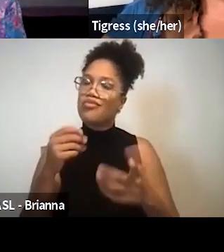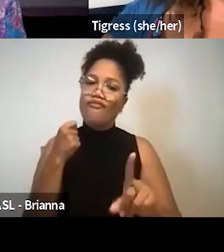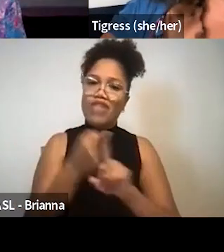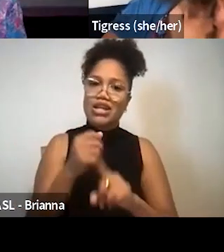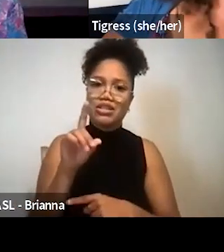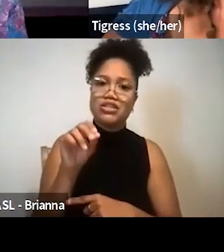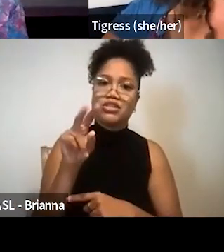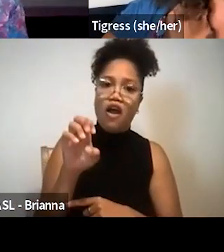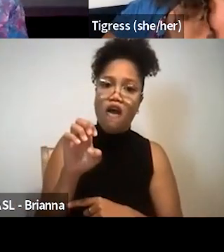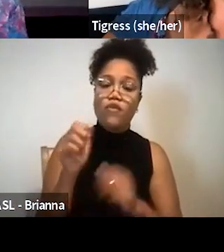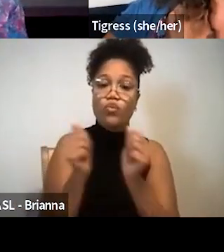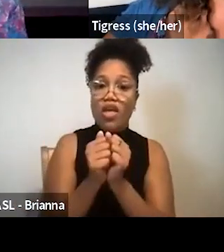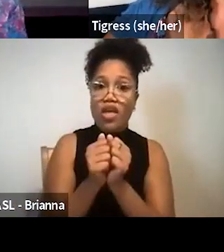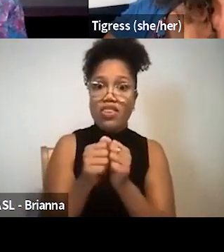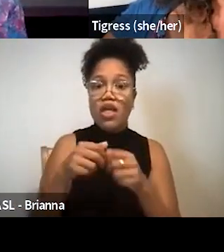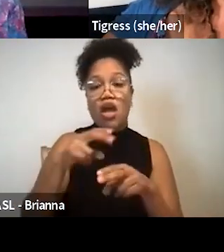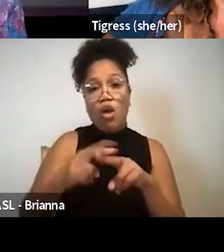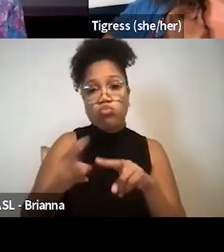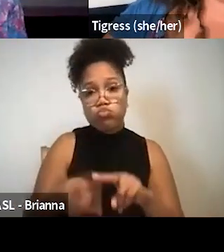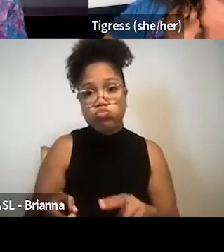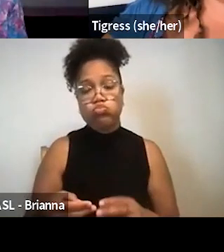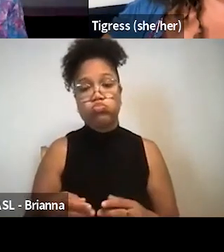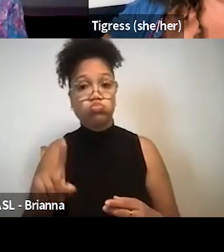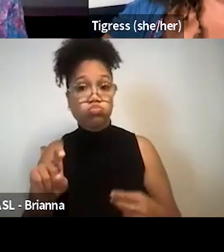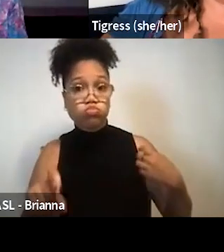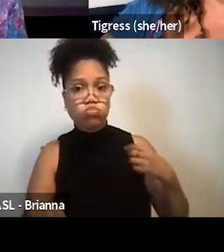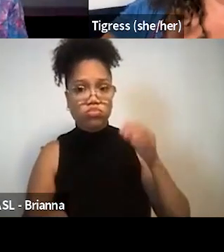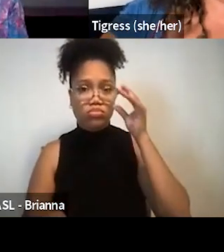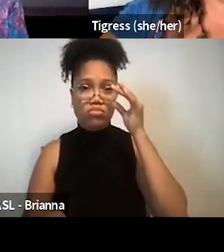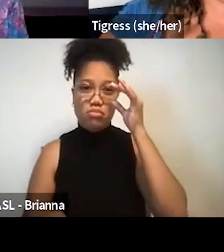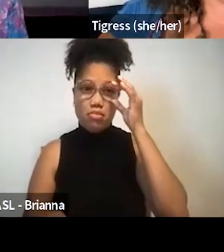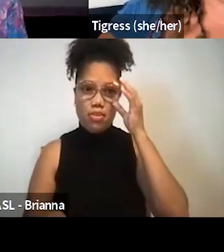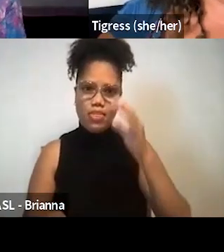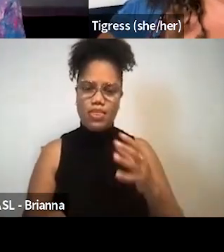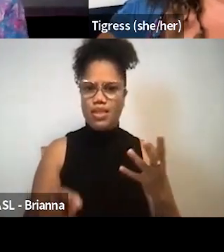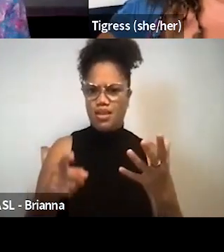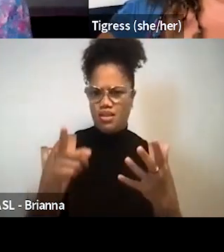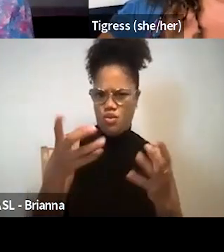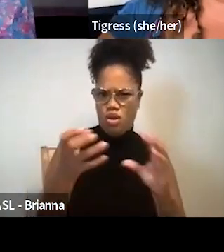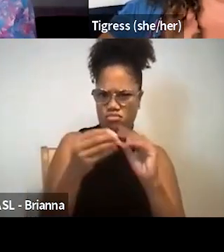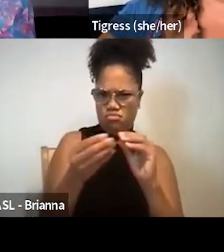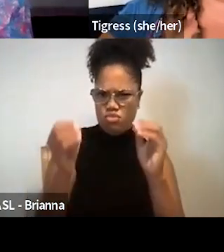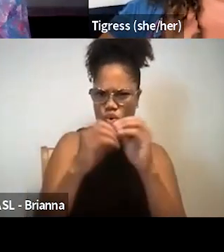I think you've kind of answered that already, but do you want to say anything further about that? Well, I think it's a journey, right?